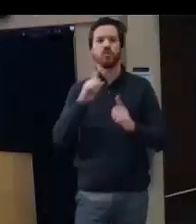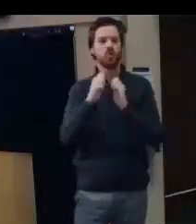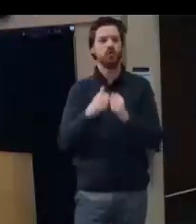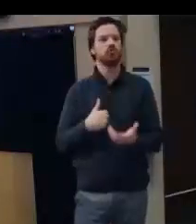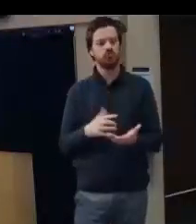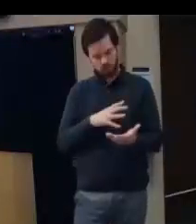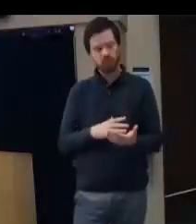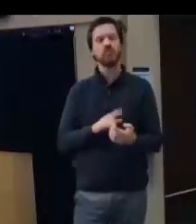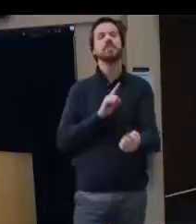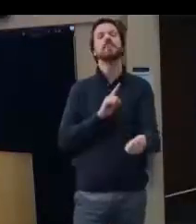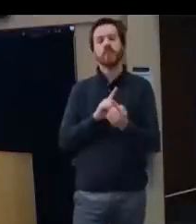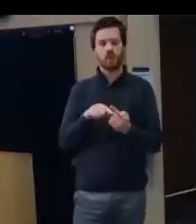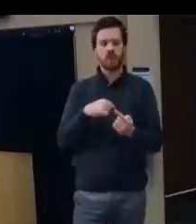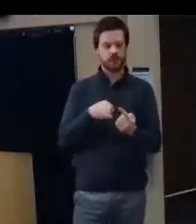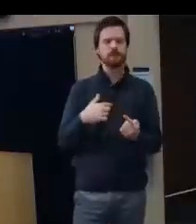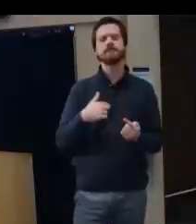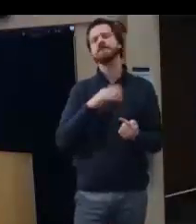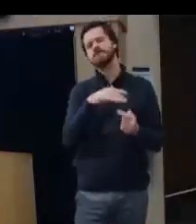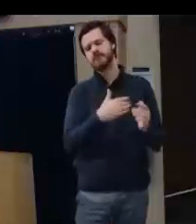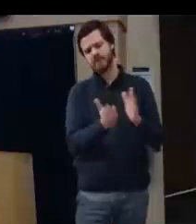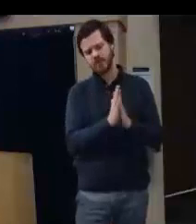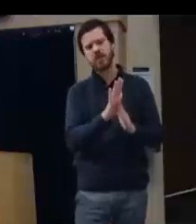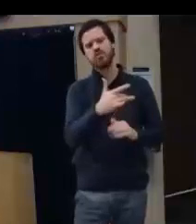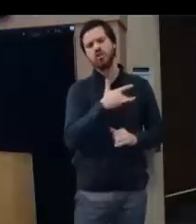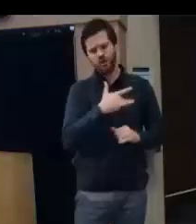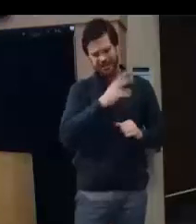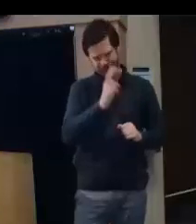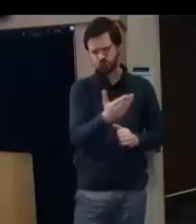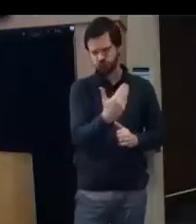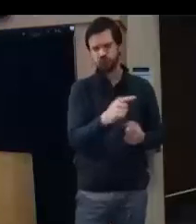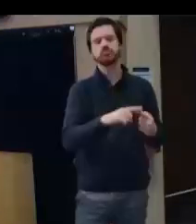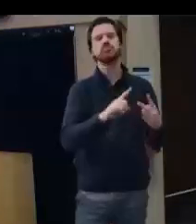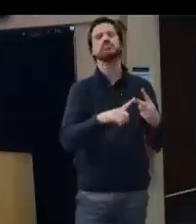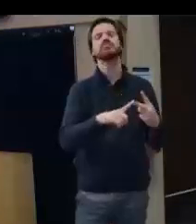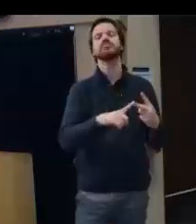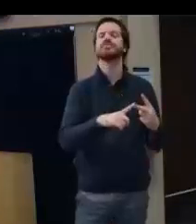will come to me and I ask them to share their cardiac history and somewhere toward the end